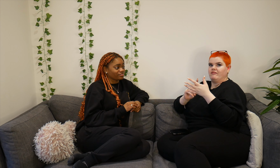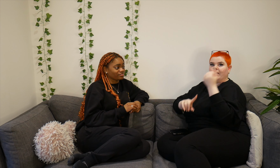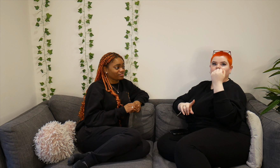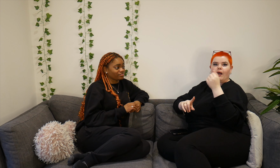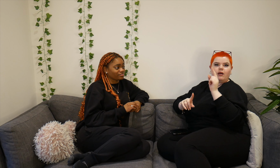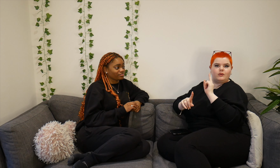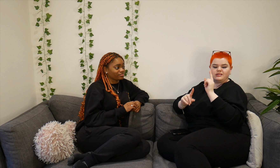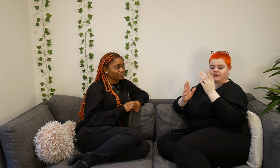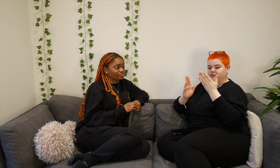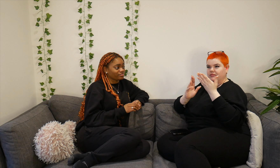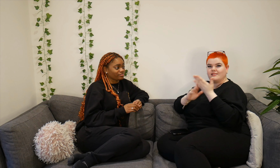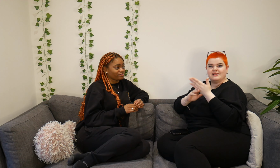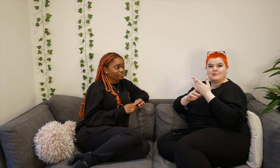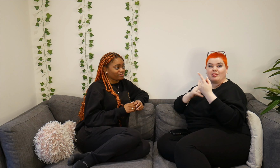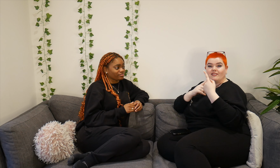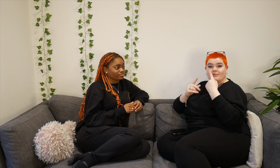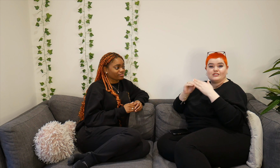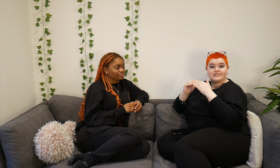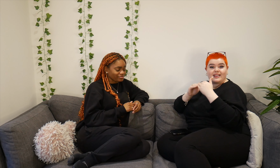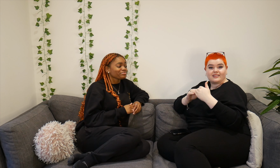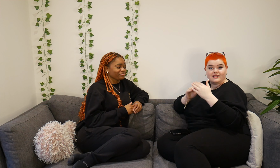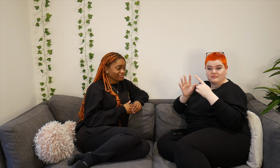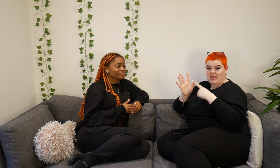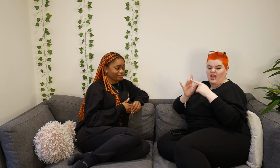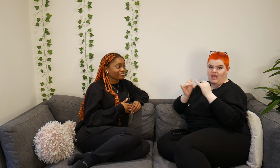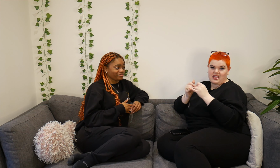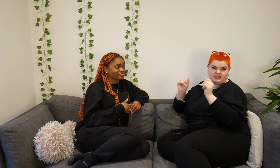we recently found out about the Accessible Information Standard,